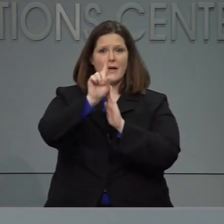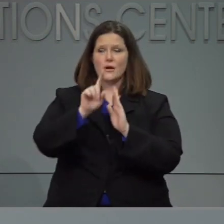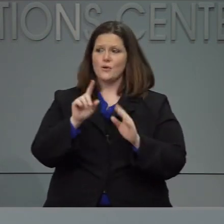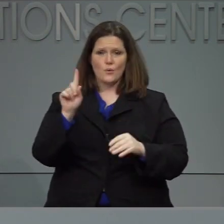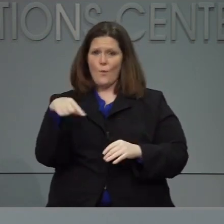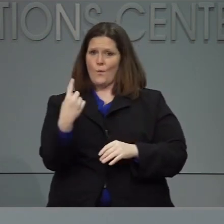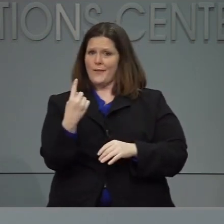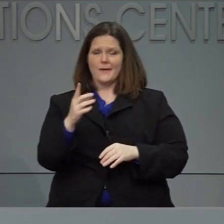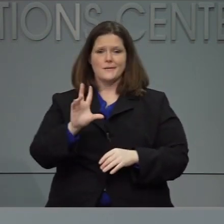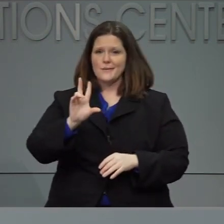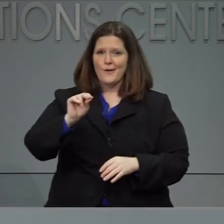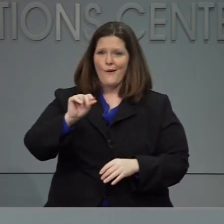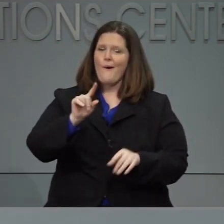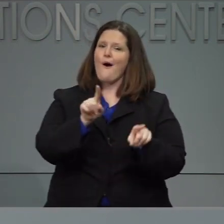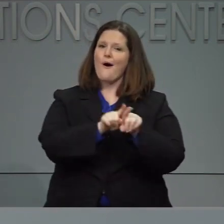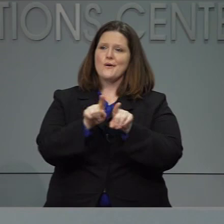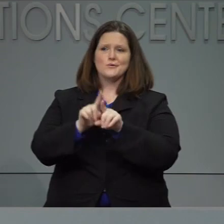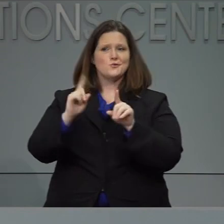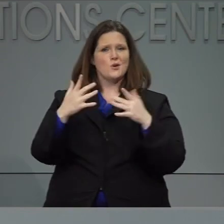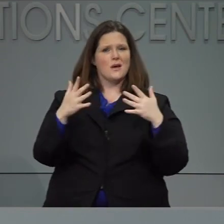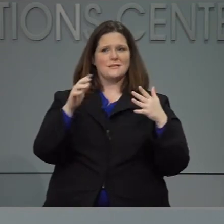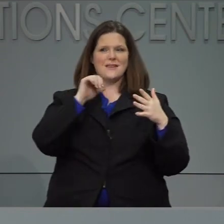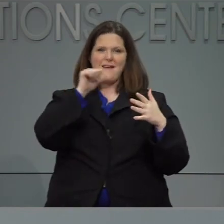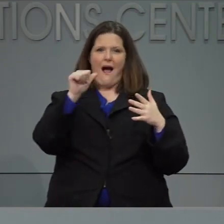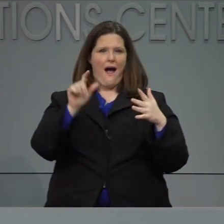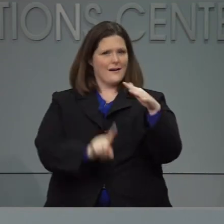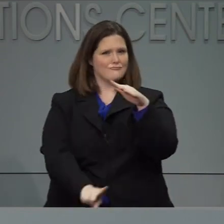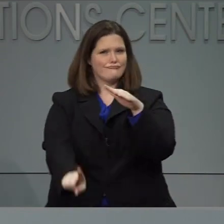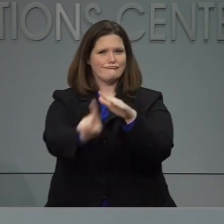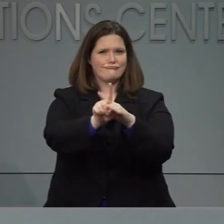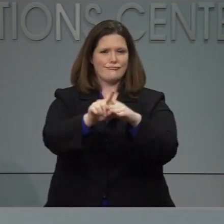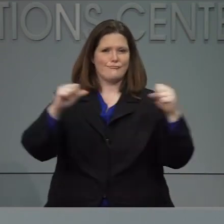IT ALSO MEANS JUST GENERALLY AVOIDING CROWDS.